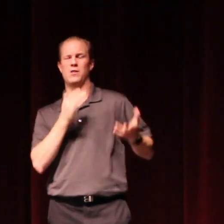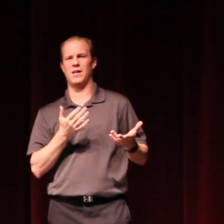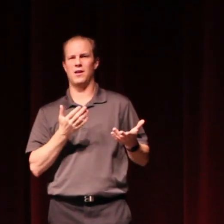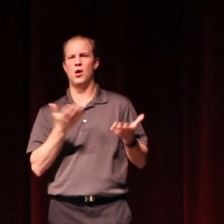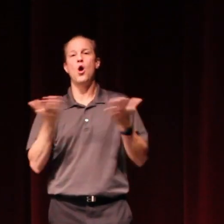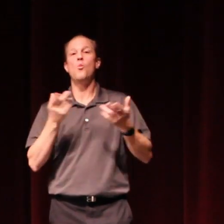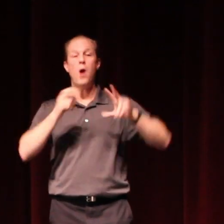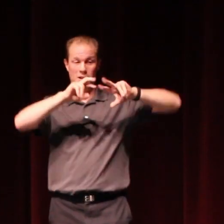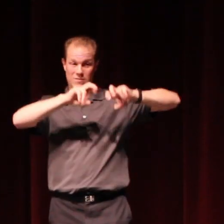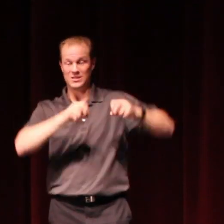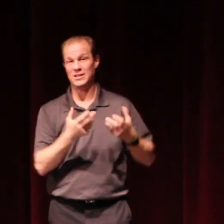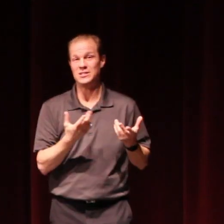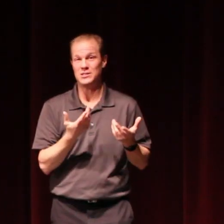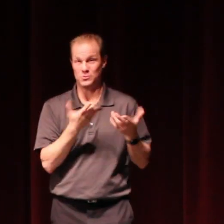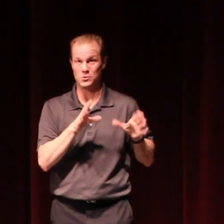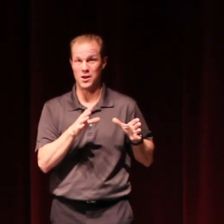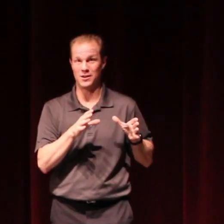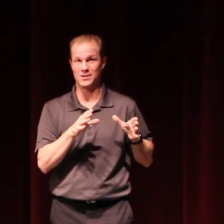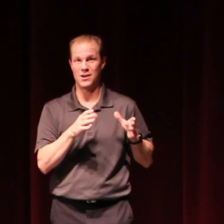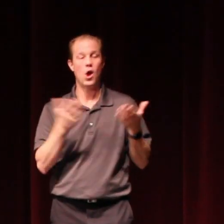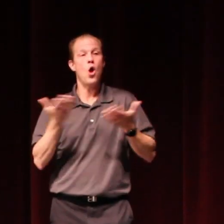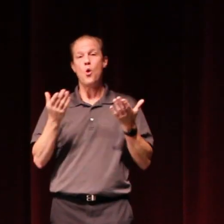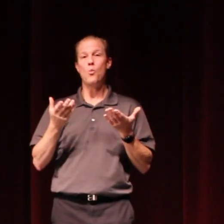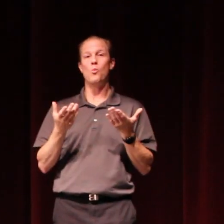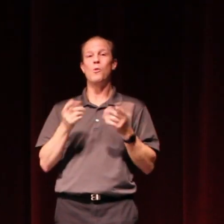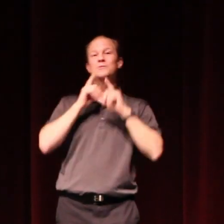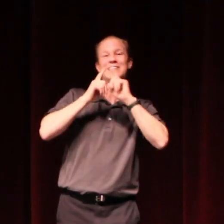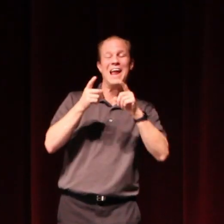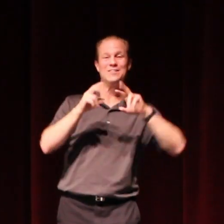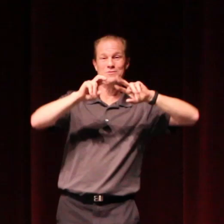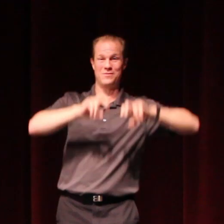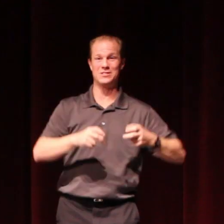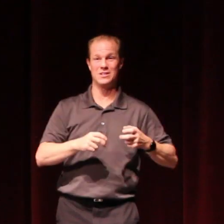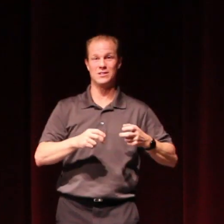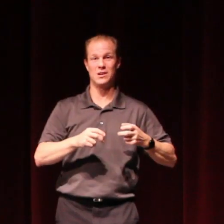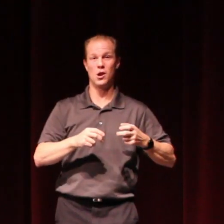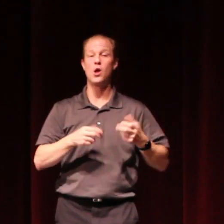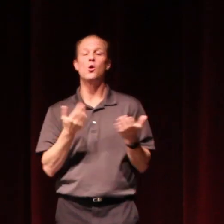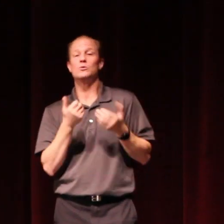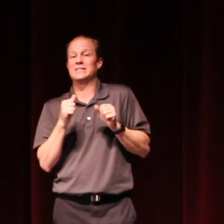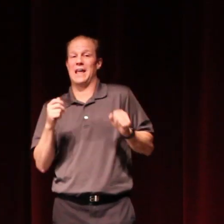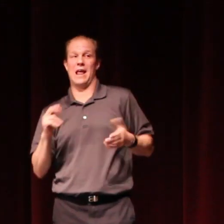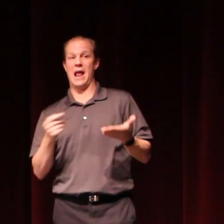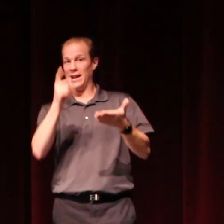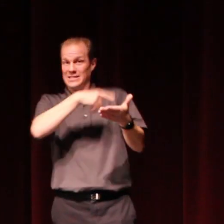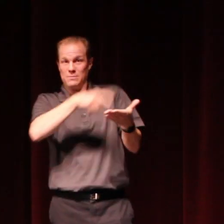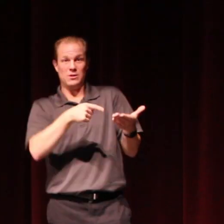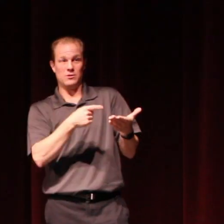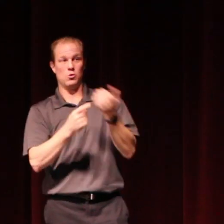and what was the outcome of those investigations? Was any discipline handed out? Those are the